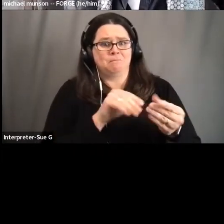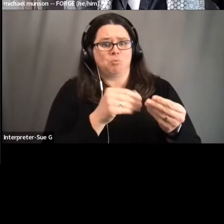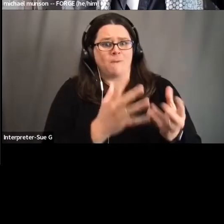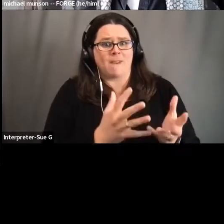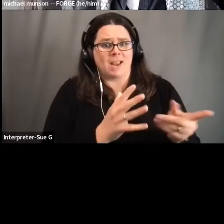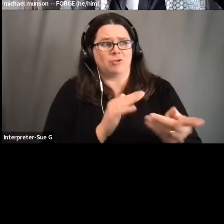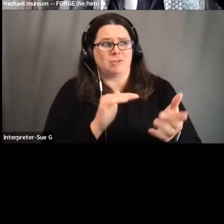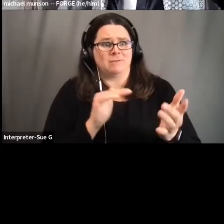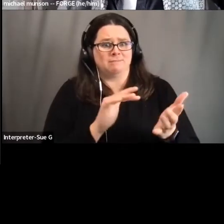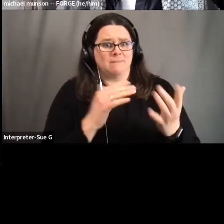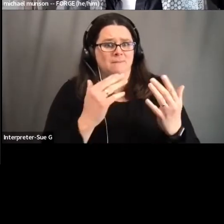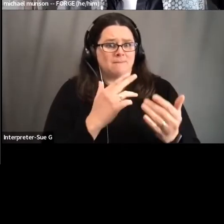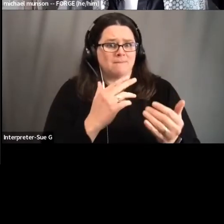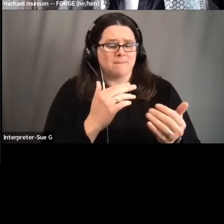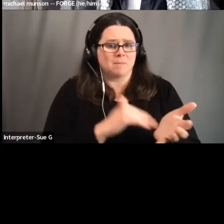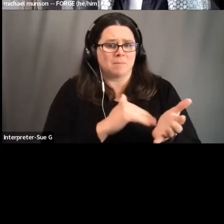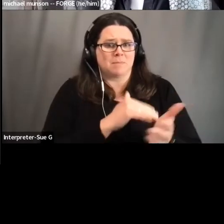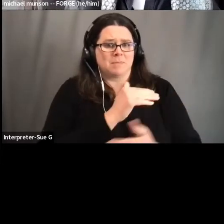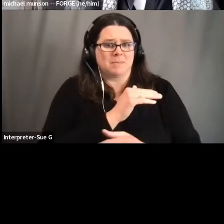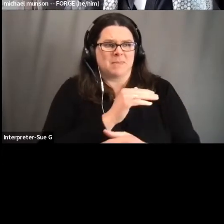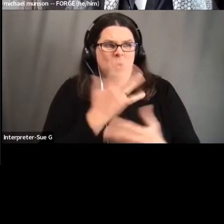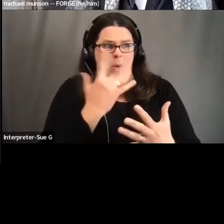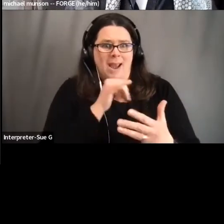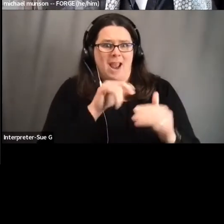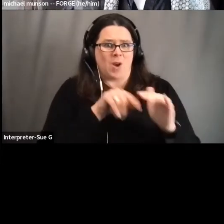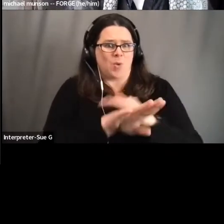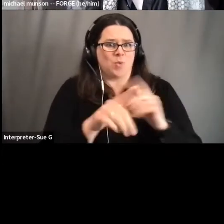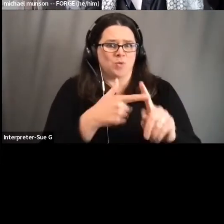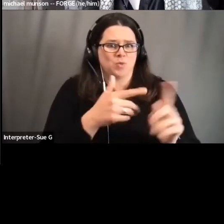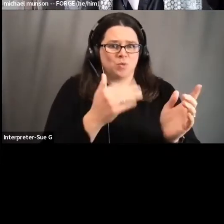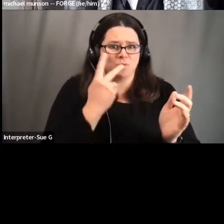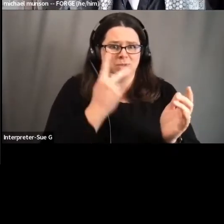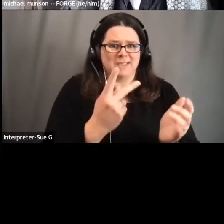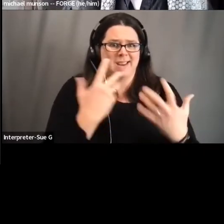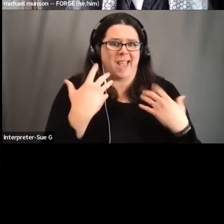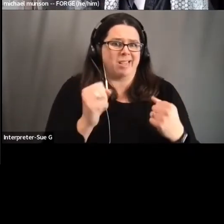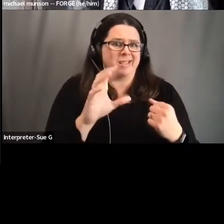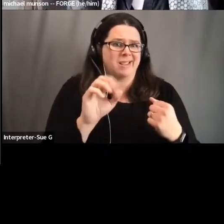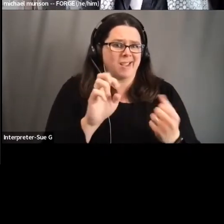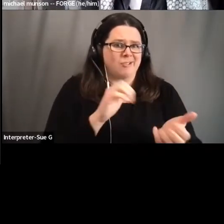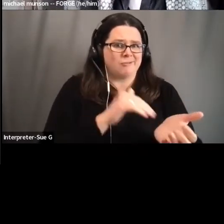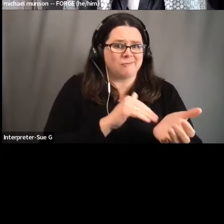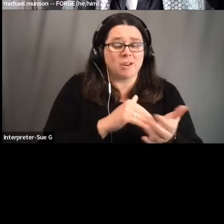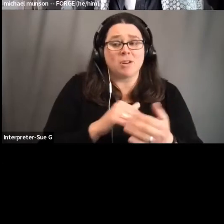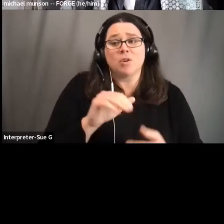and why they may not seek healthcare and some of those reasons are that like 24 to 42%